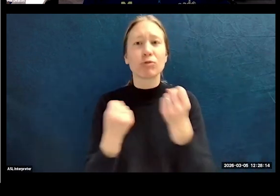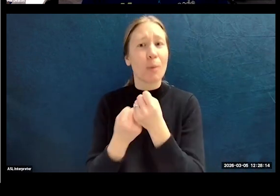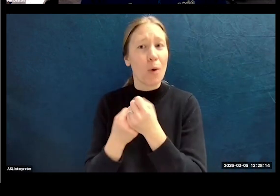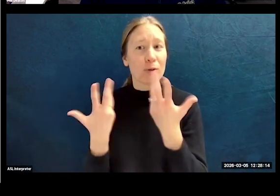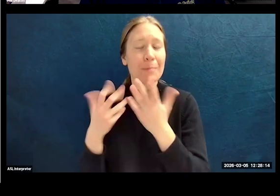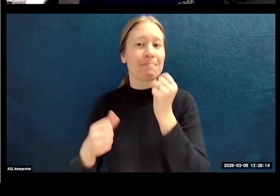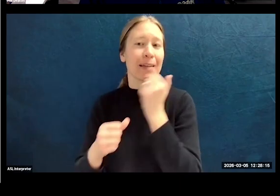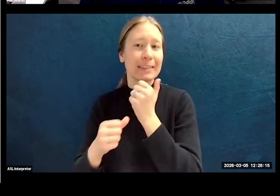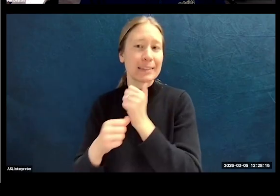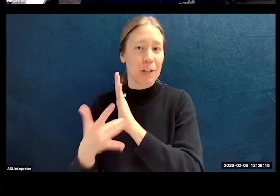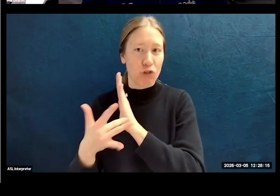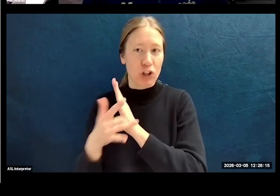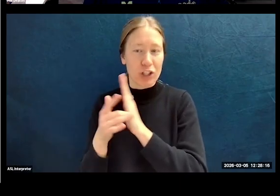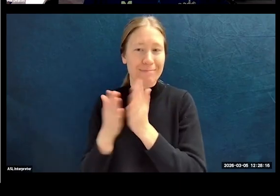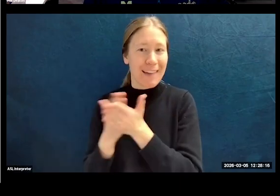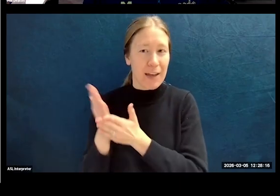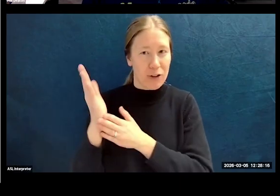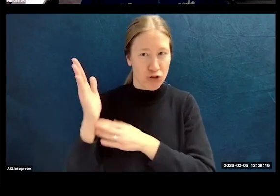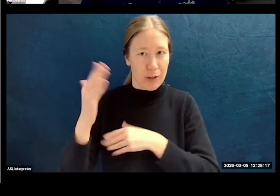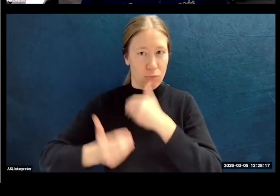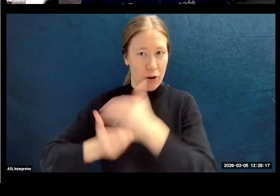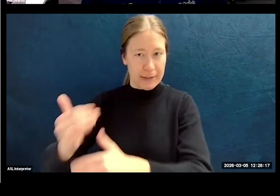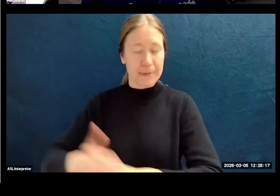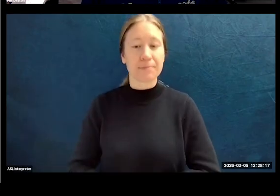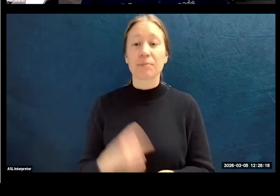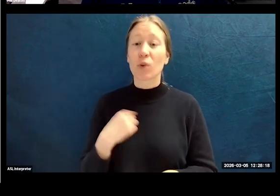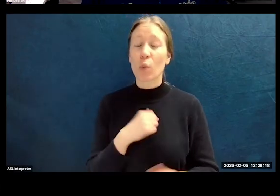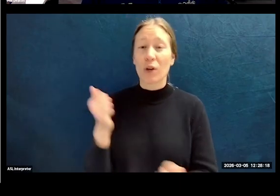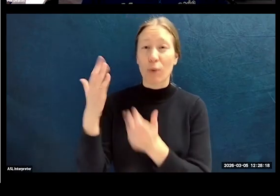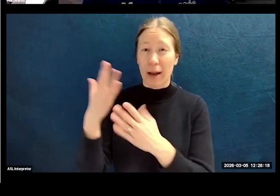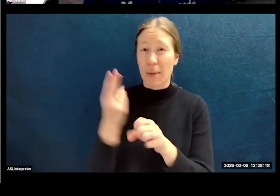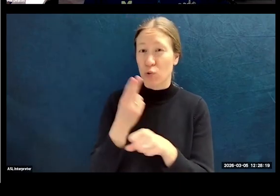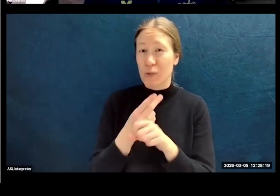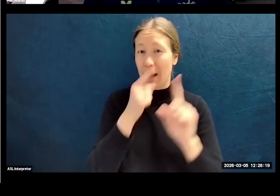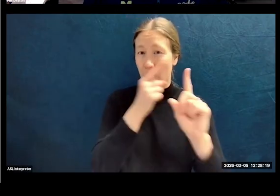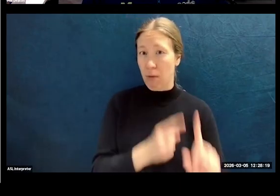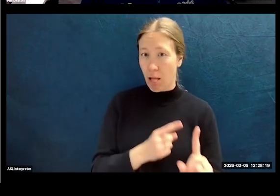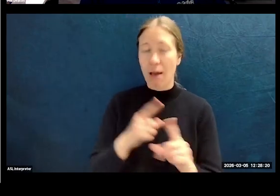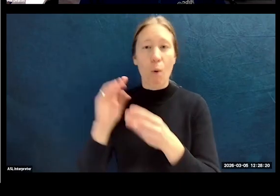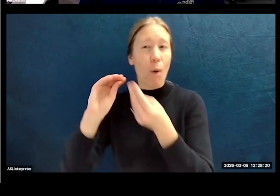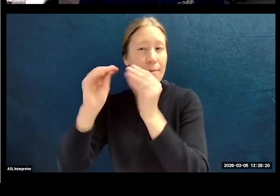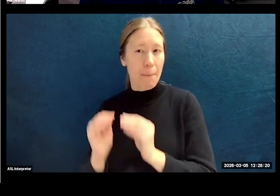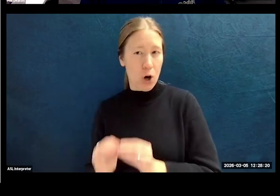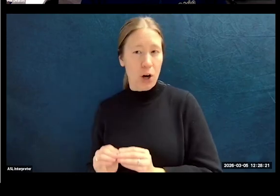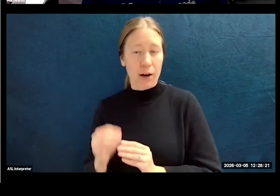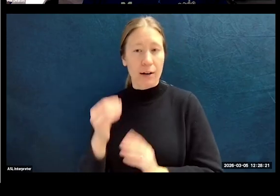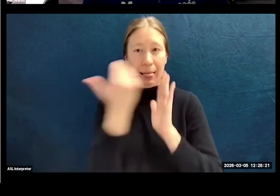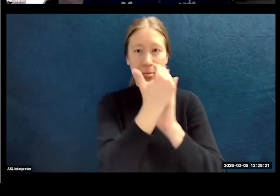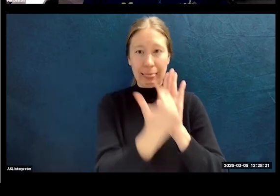We also recommend using lists that can be bulleted or numbered to help organize information where you are trying to organize information